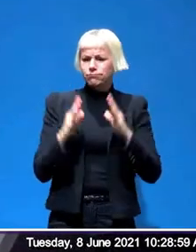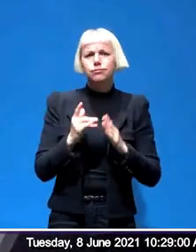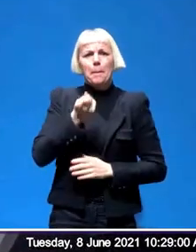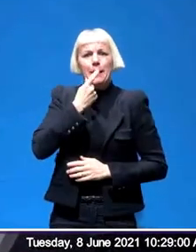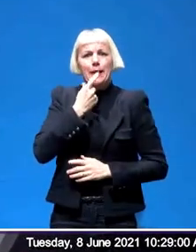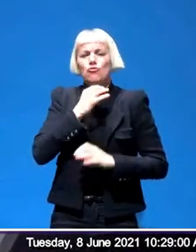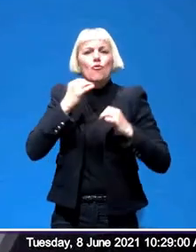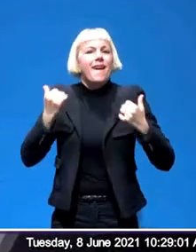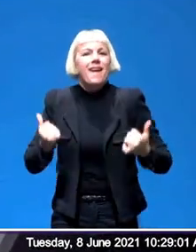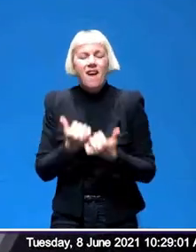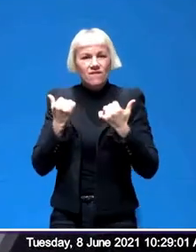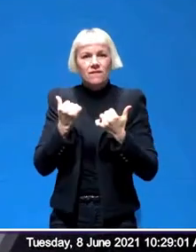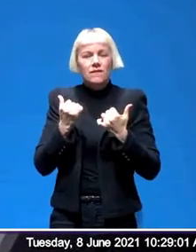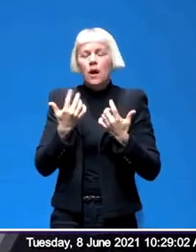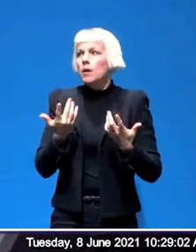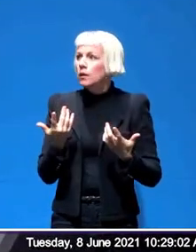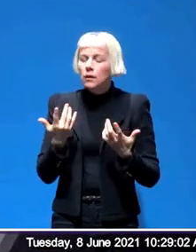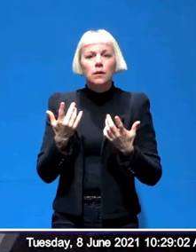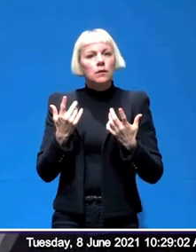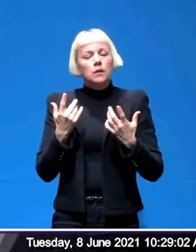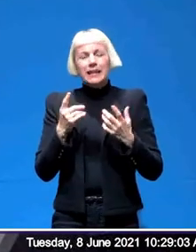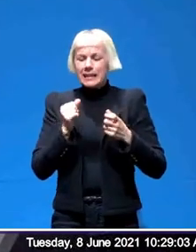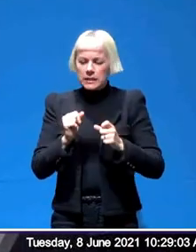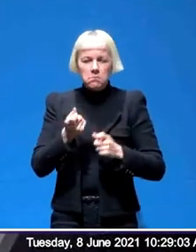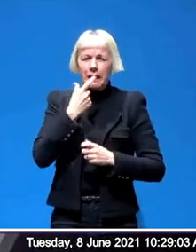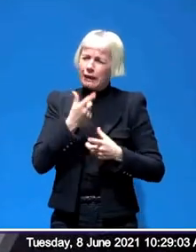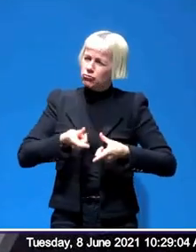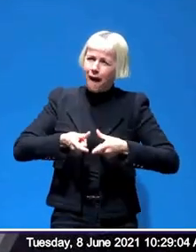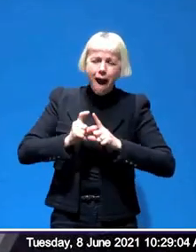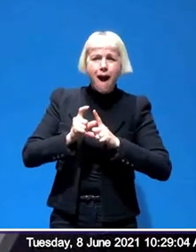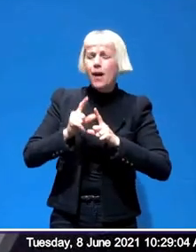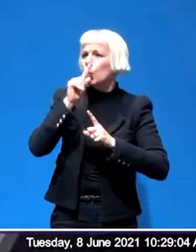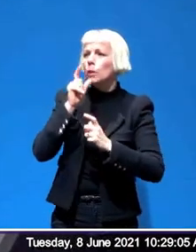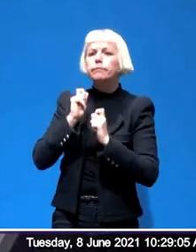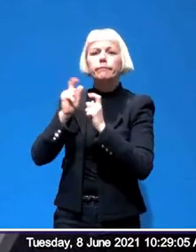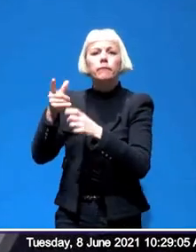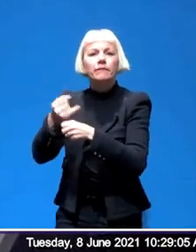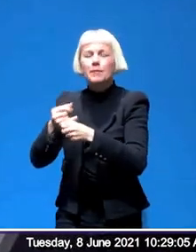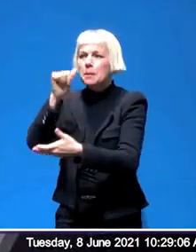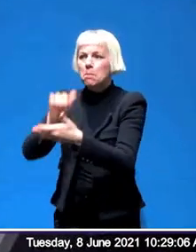was on a complicated medication regime with some requiring special permissions,